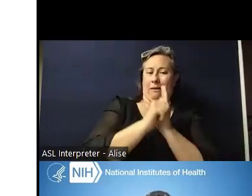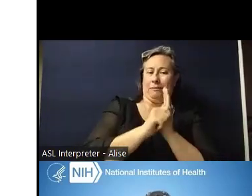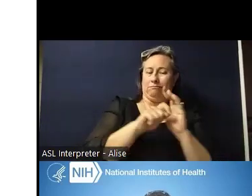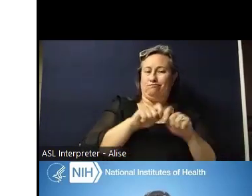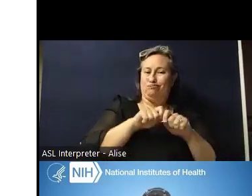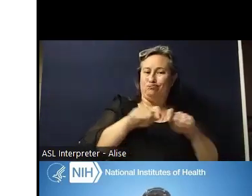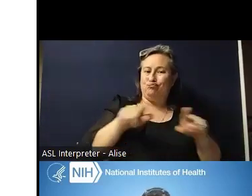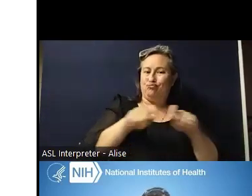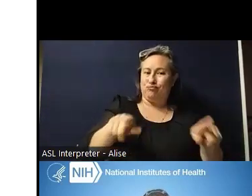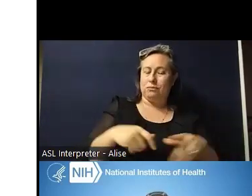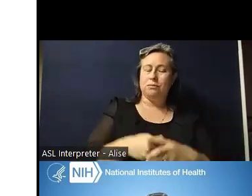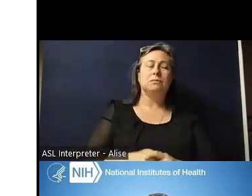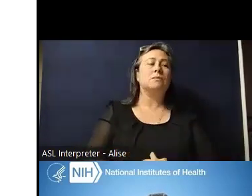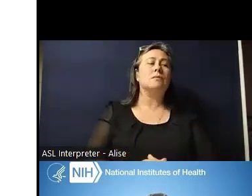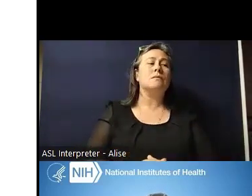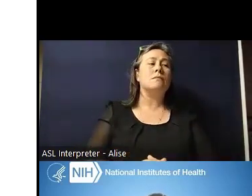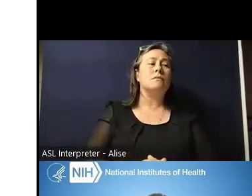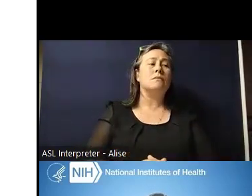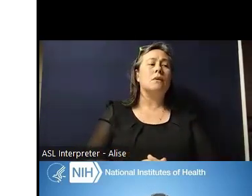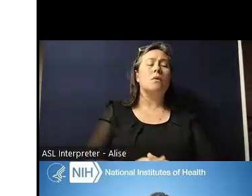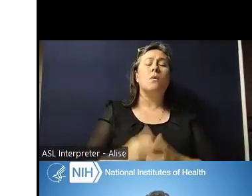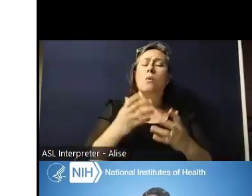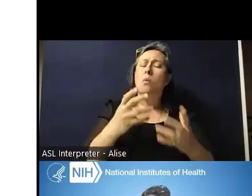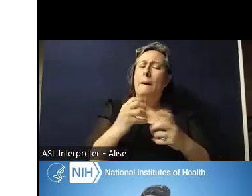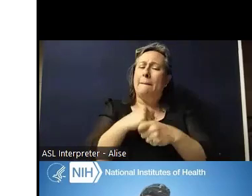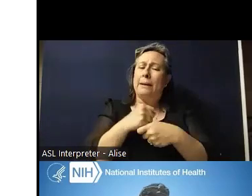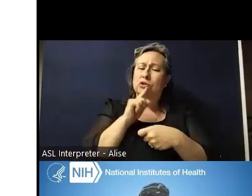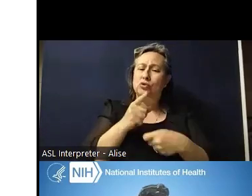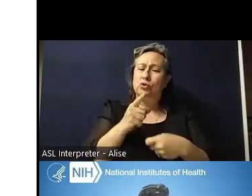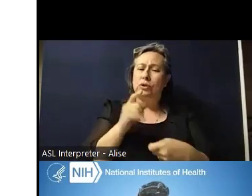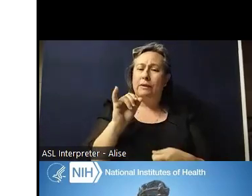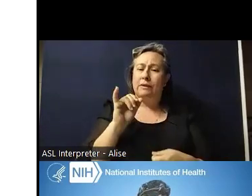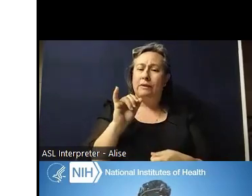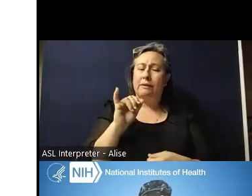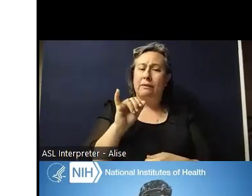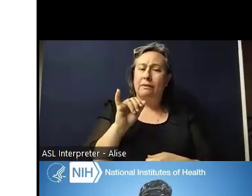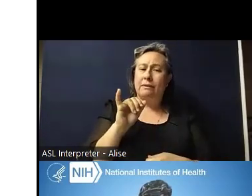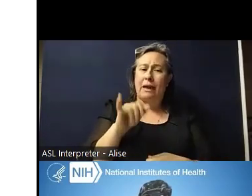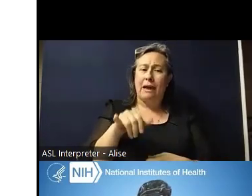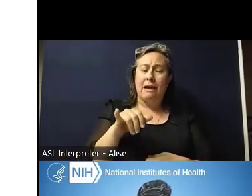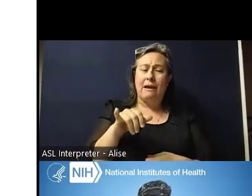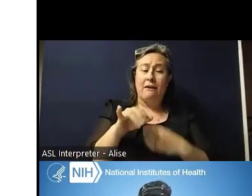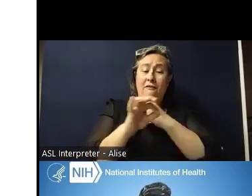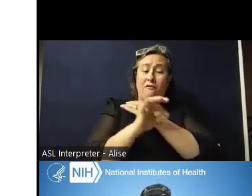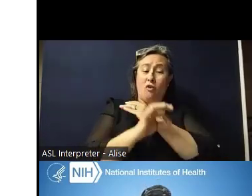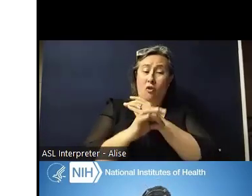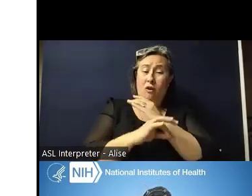We also want to make sure that our foreign applicants understand